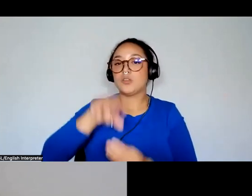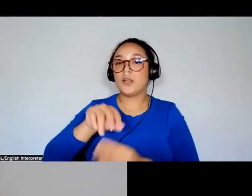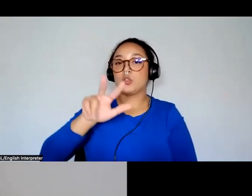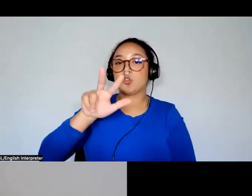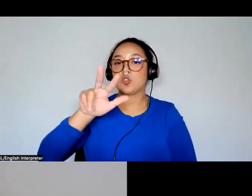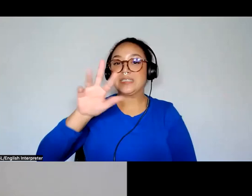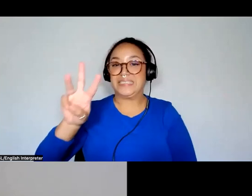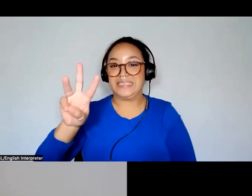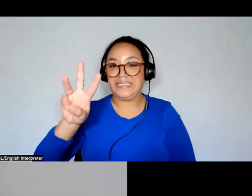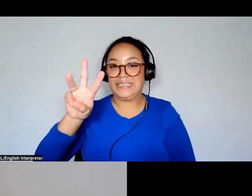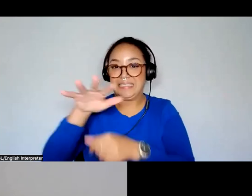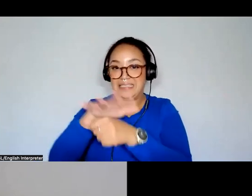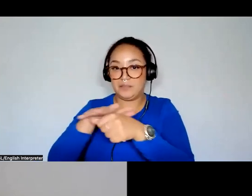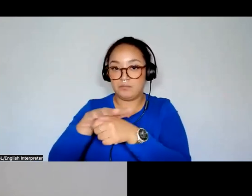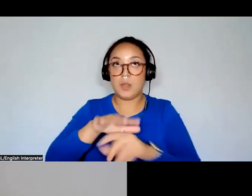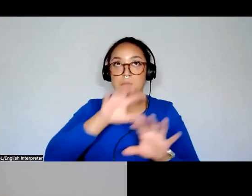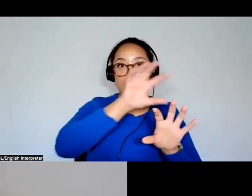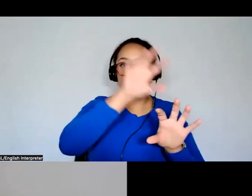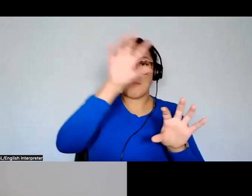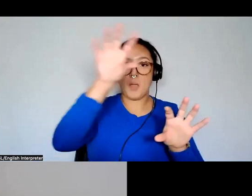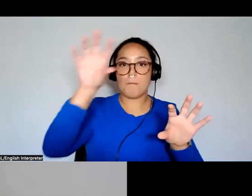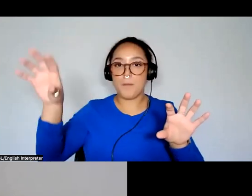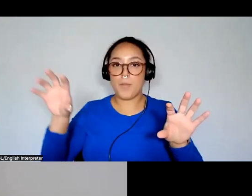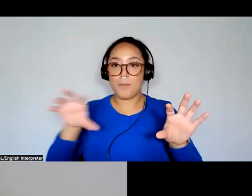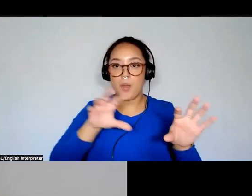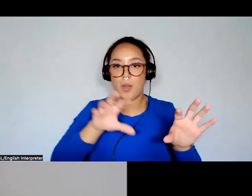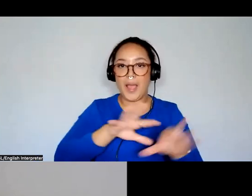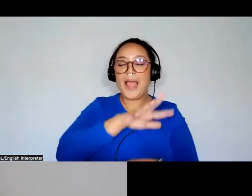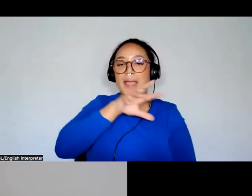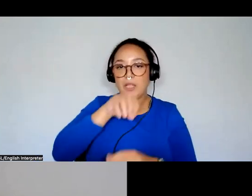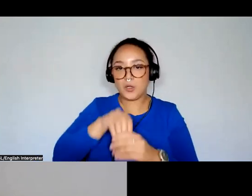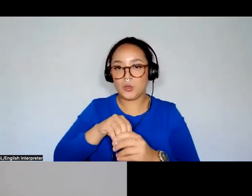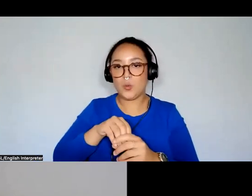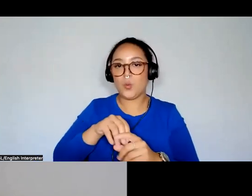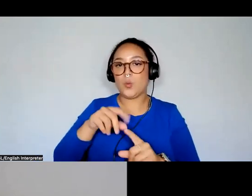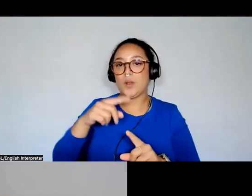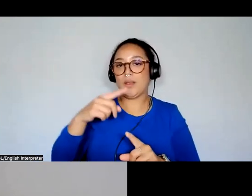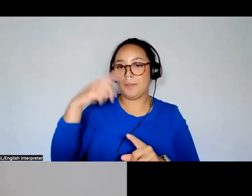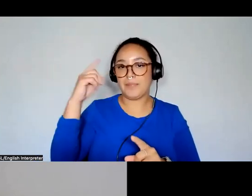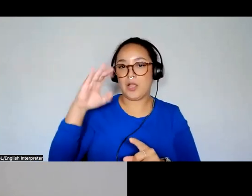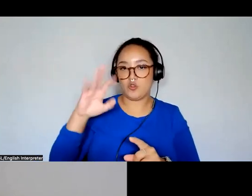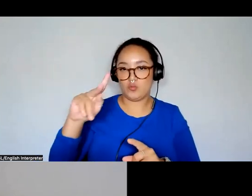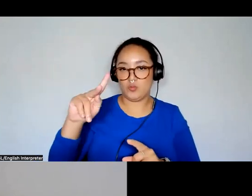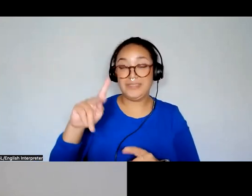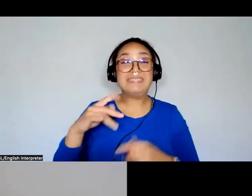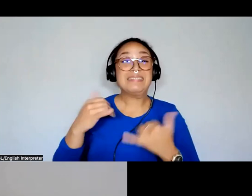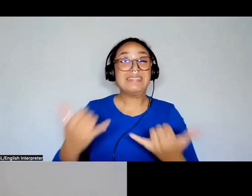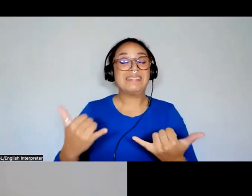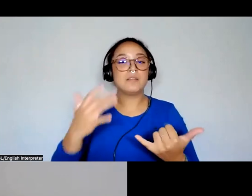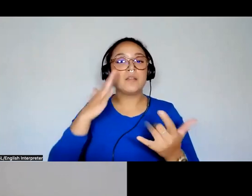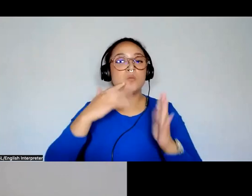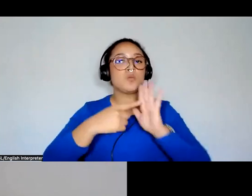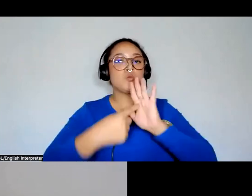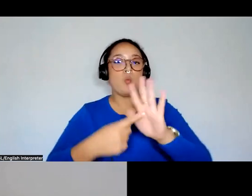In right now we're going to actually watch video from Napoli who unfortunately was not